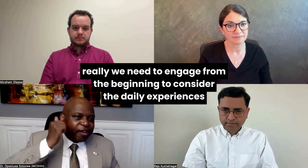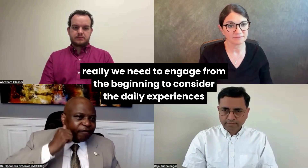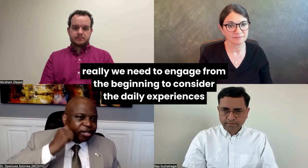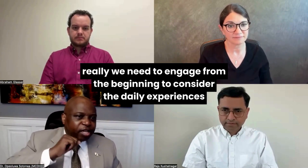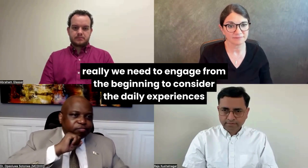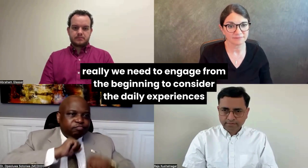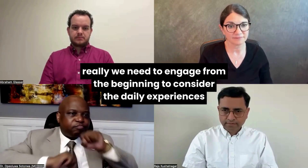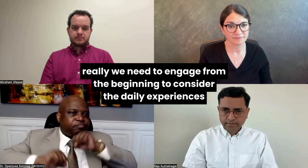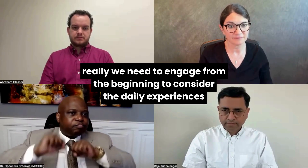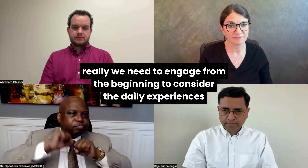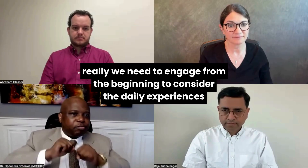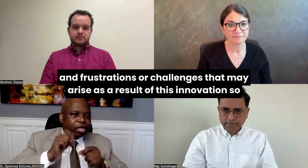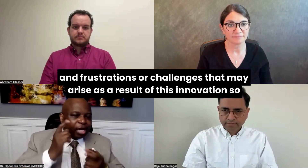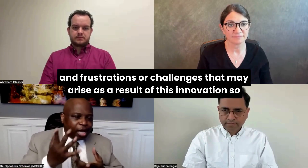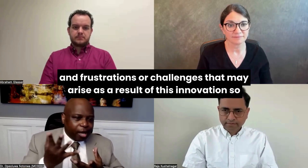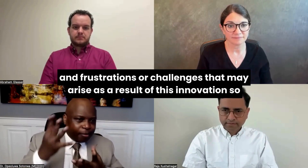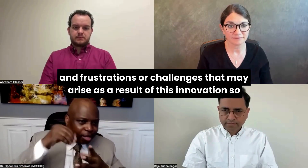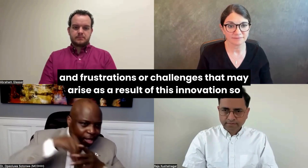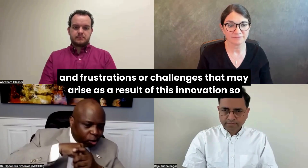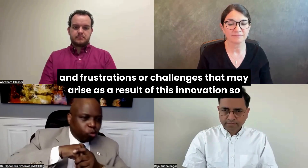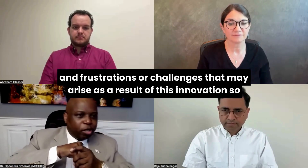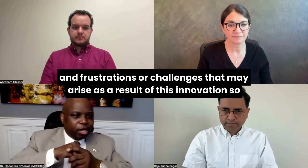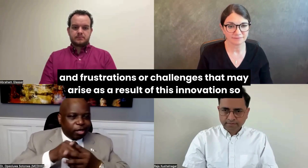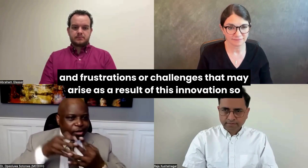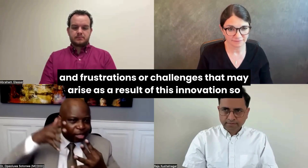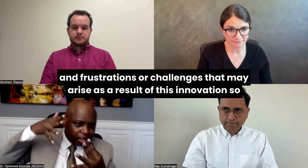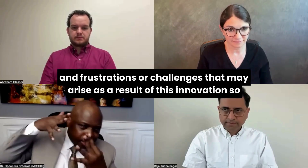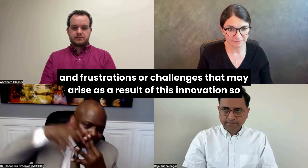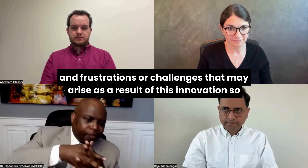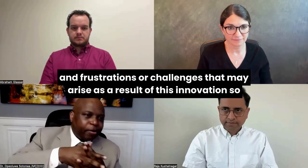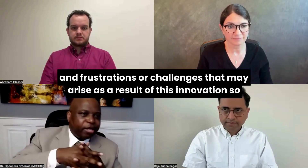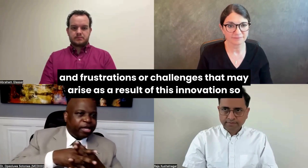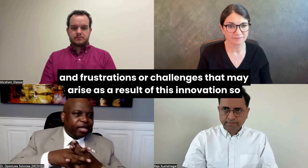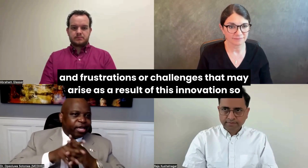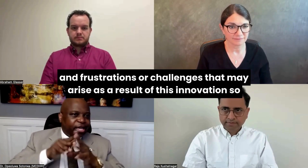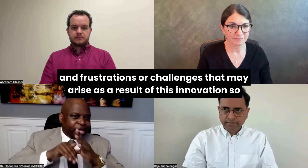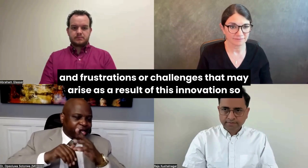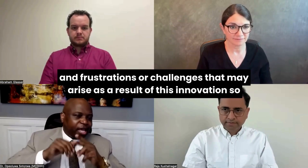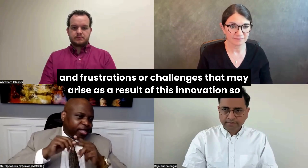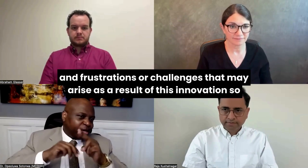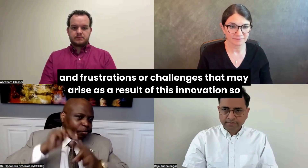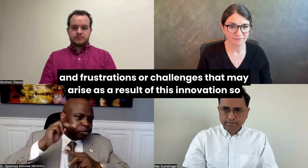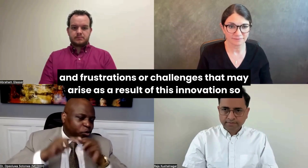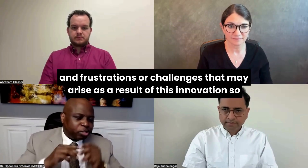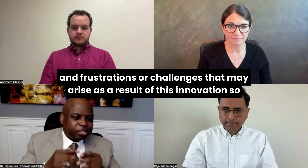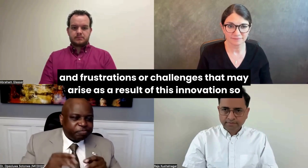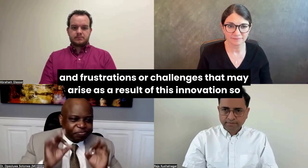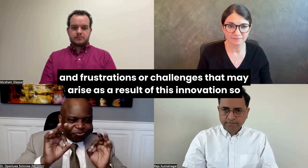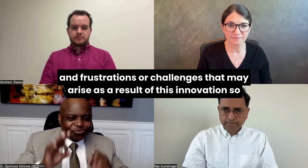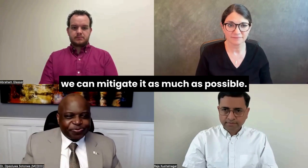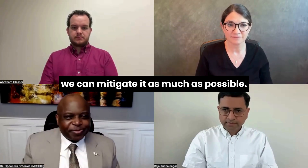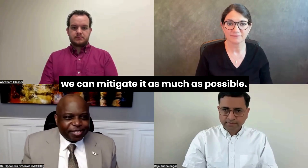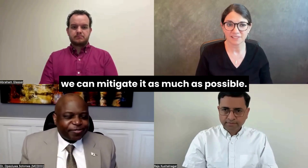and frustrations or challenges that may arise as a result of this innovation so we can mitigate it as much as possible.